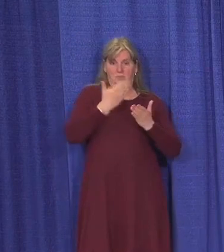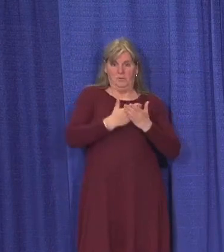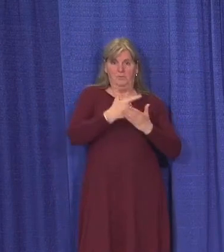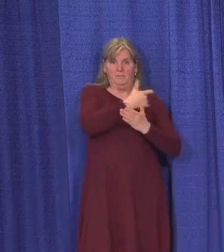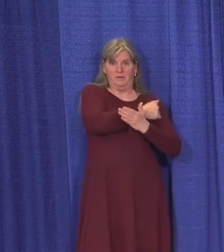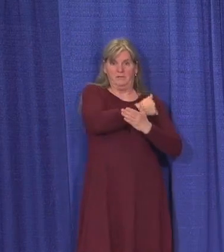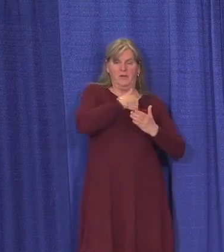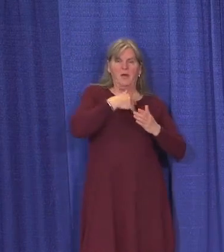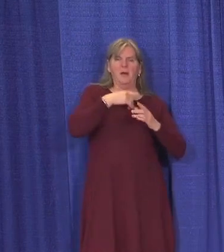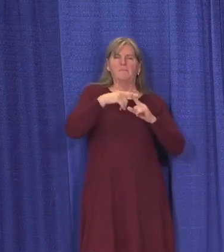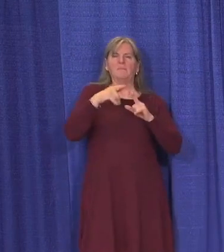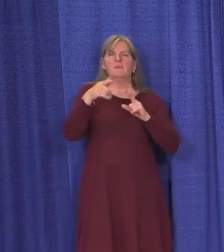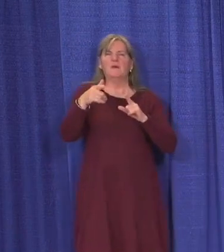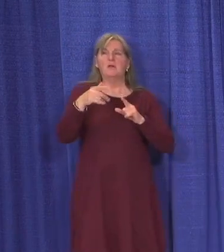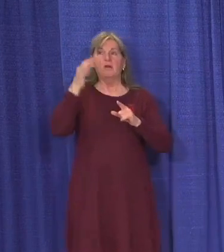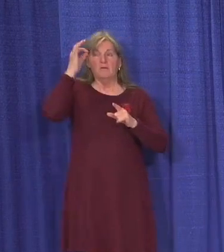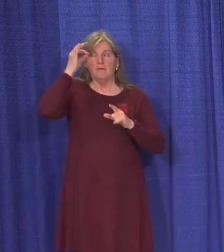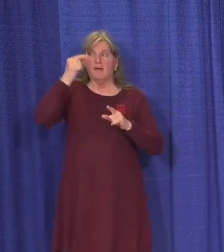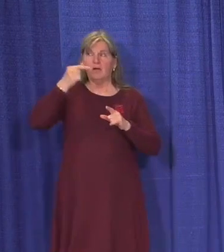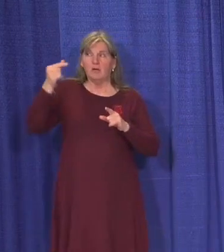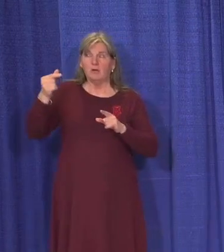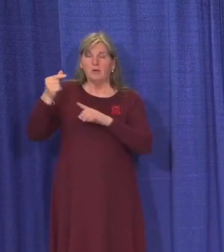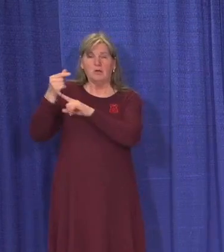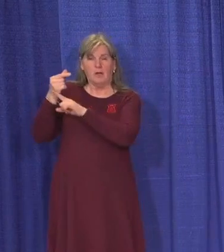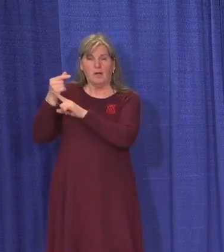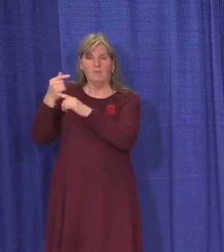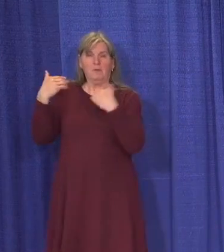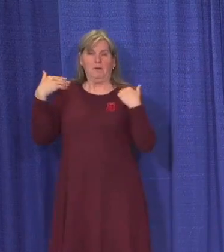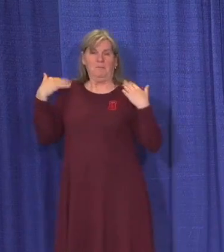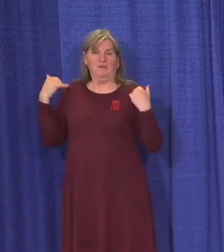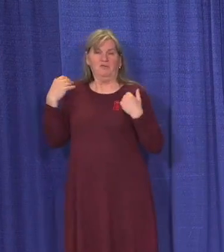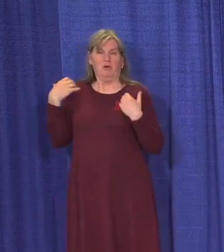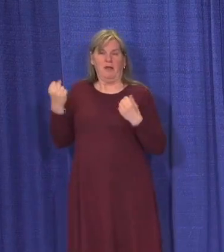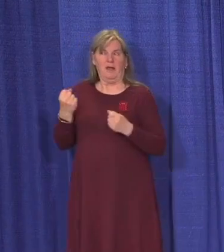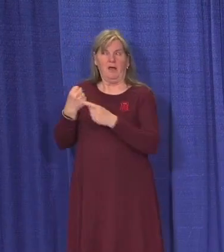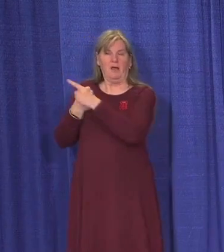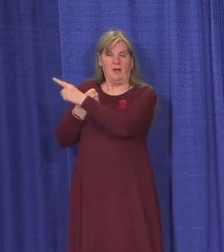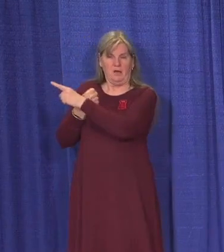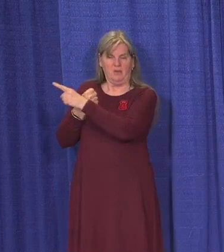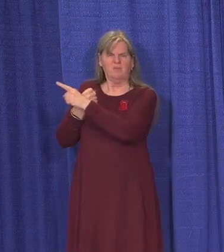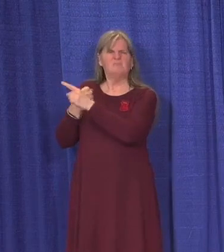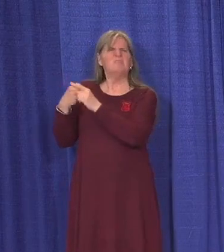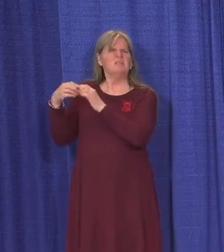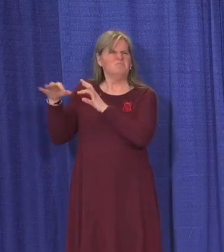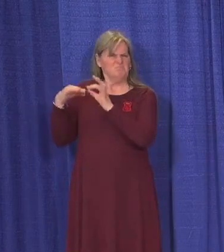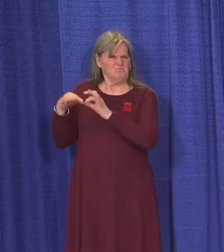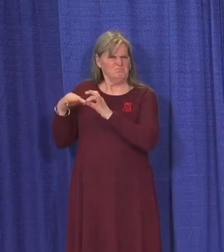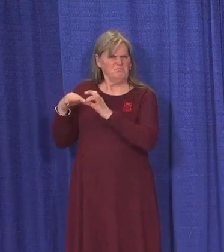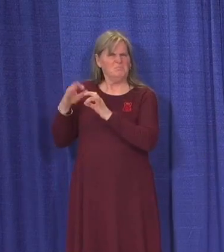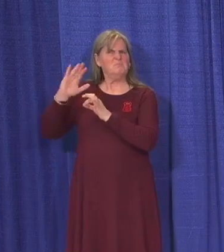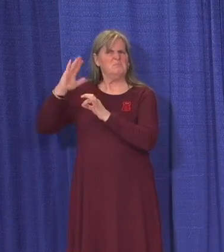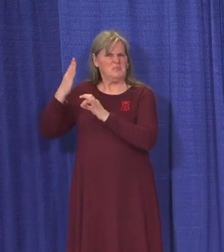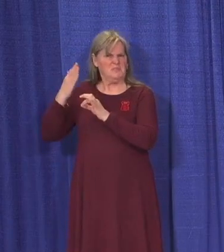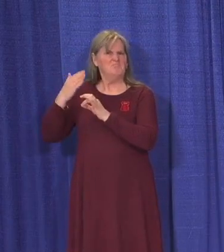Sure. I can take a look. It'll be quite different what happens within the Yukon versus